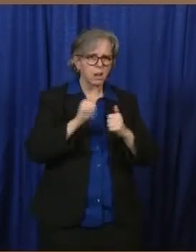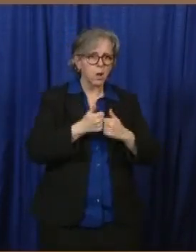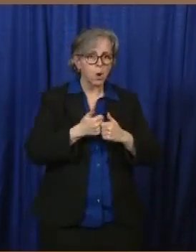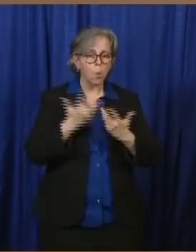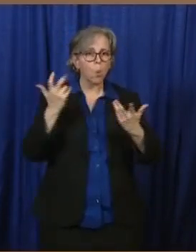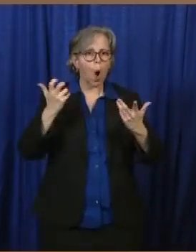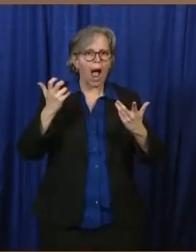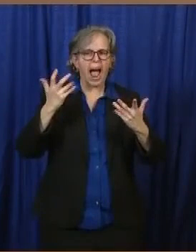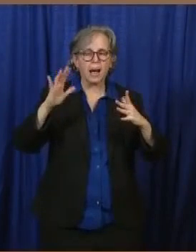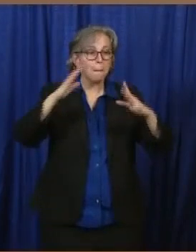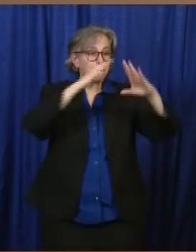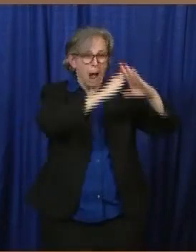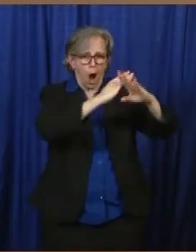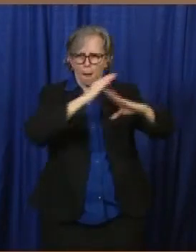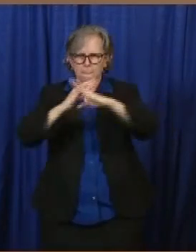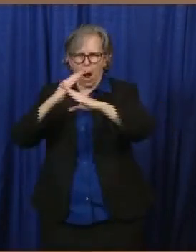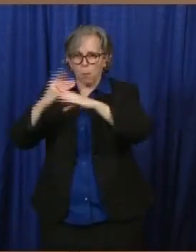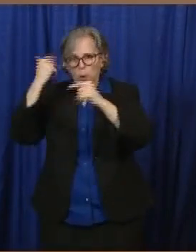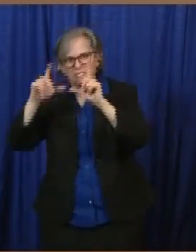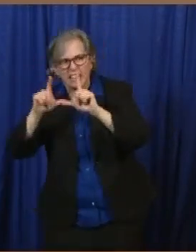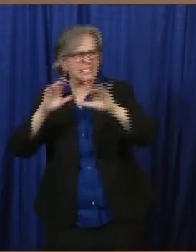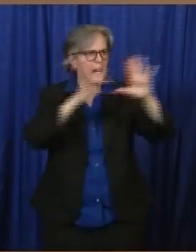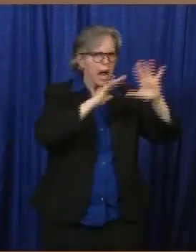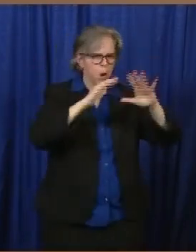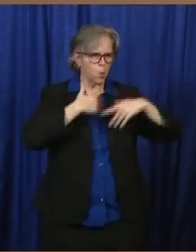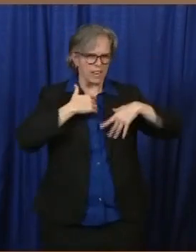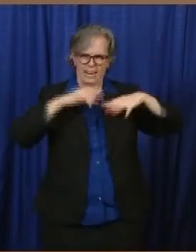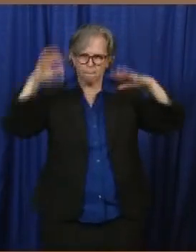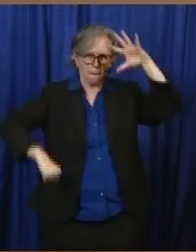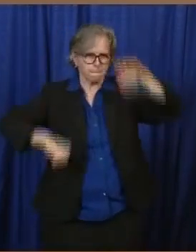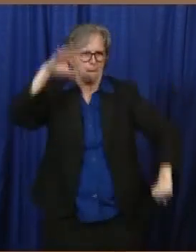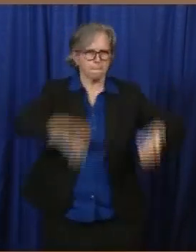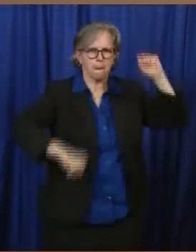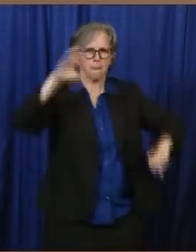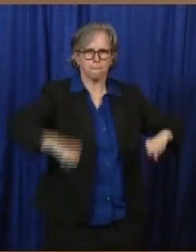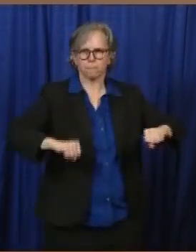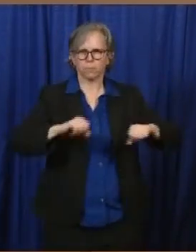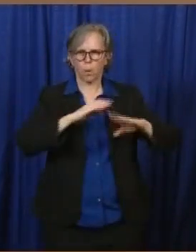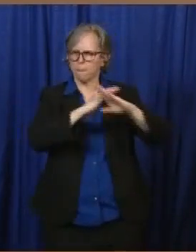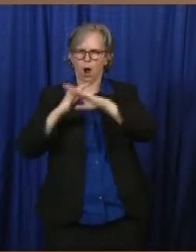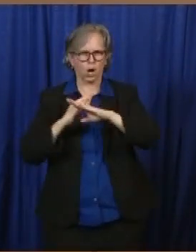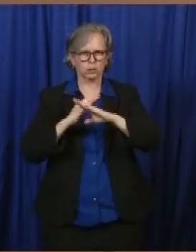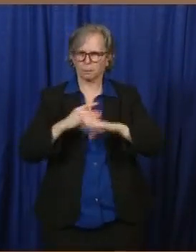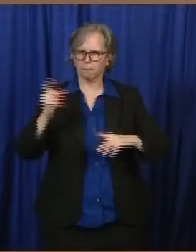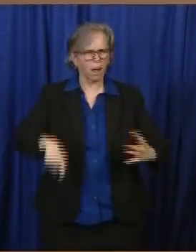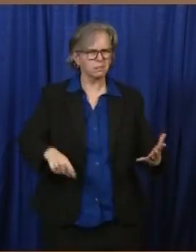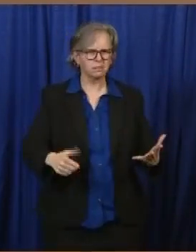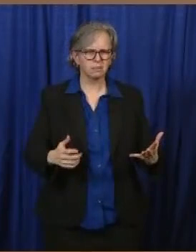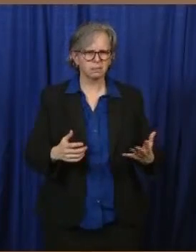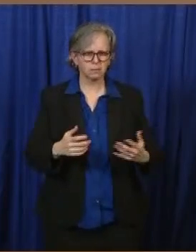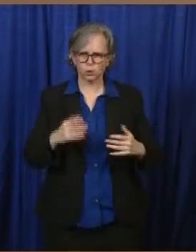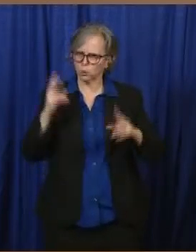HER STUDENTS OUT BUT WE WILL HELP WITH THAT WE ARE THERE AT THE CONTROL CENTER WORKING CLOSELY WITH THOSE OF YOU ON